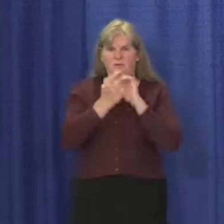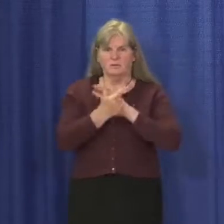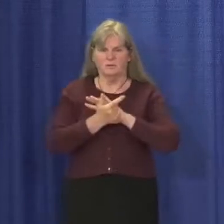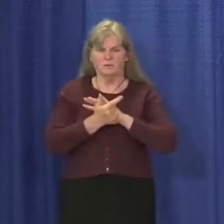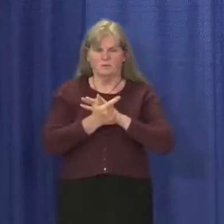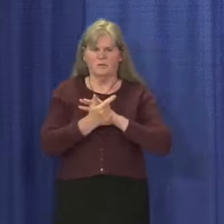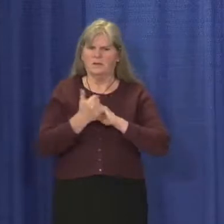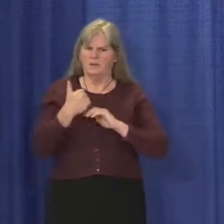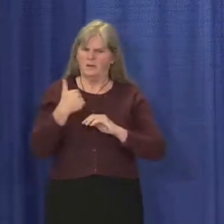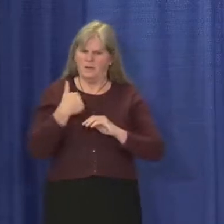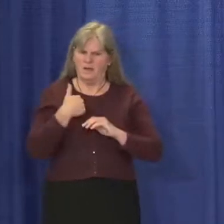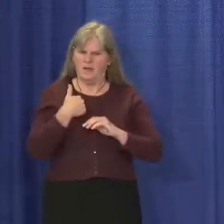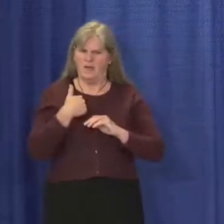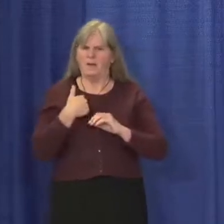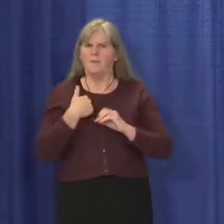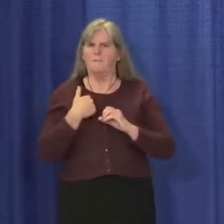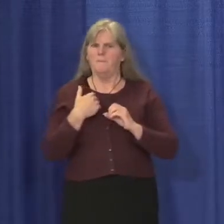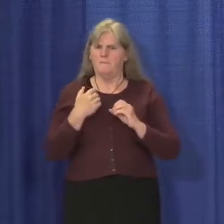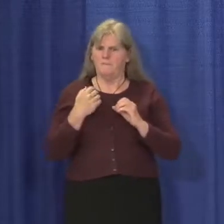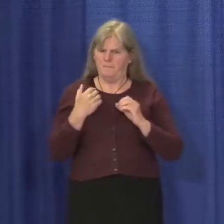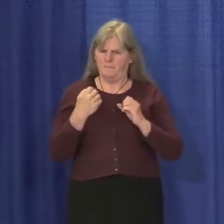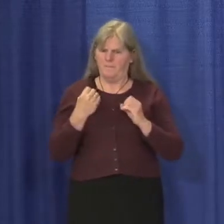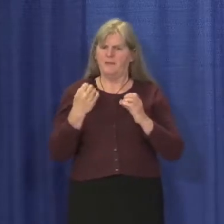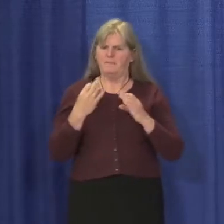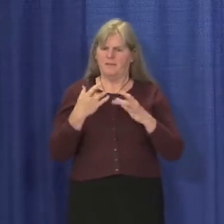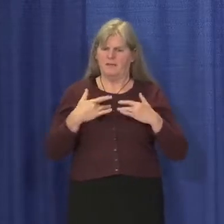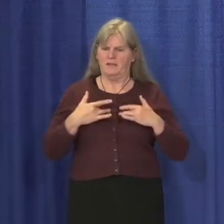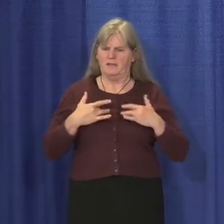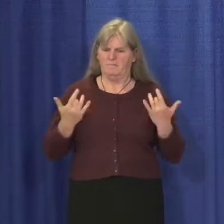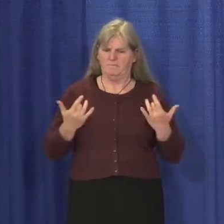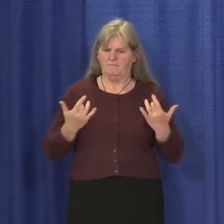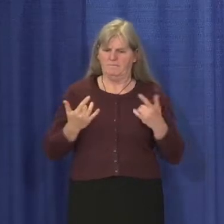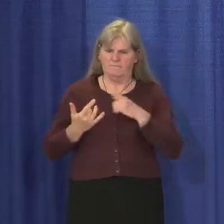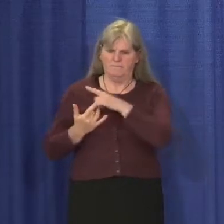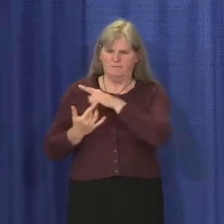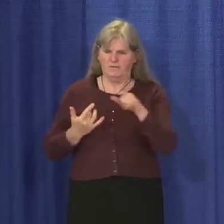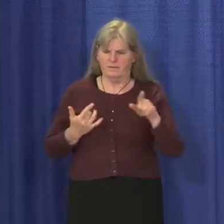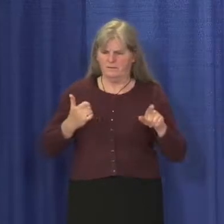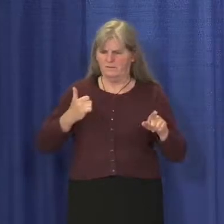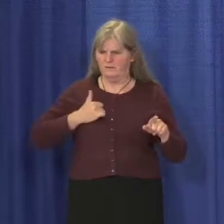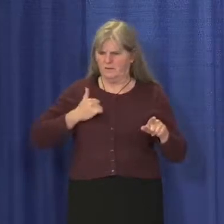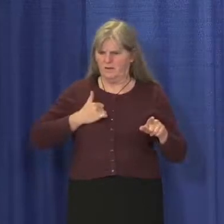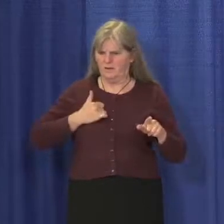Andre: There are more and more events where they require proof of vaccination to allow